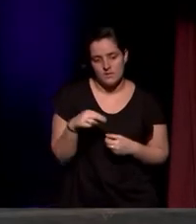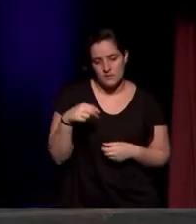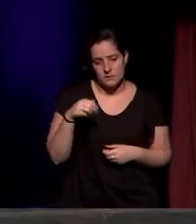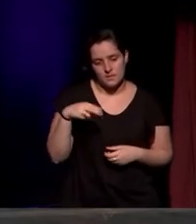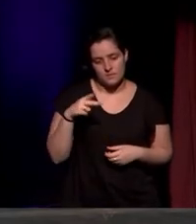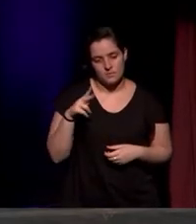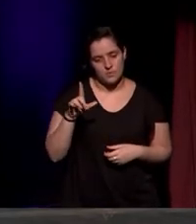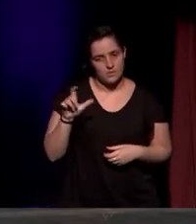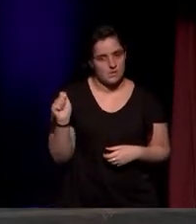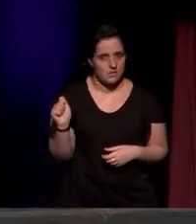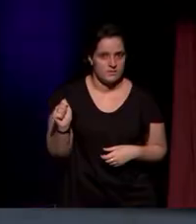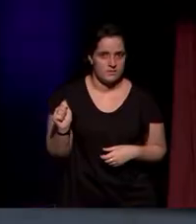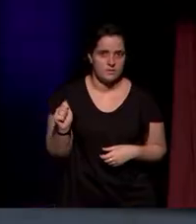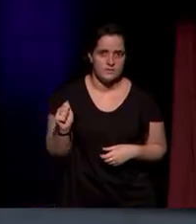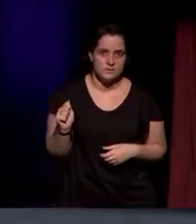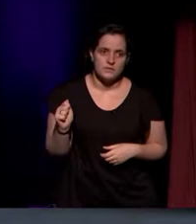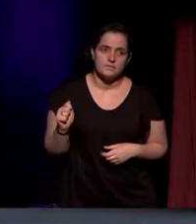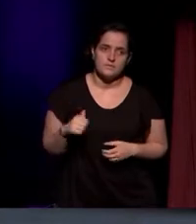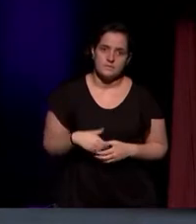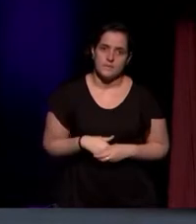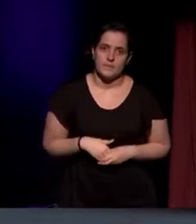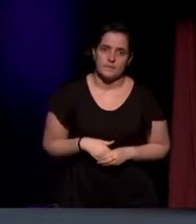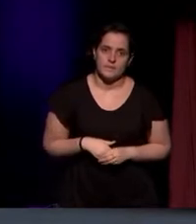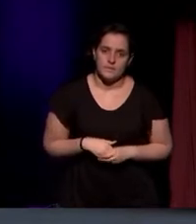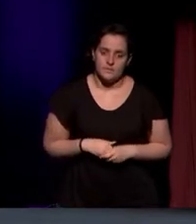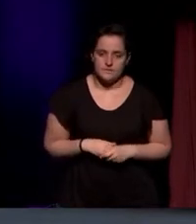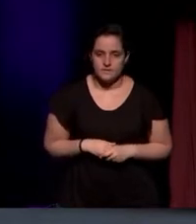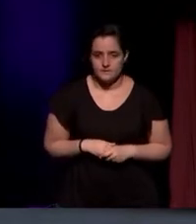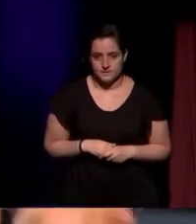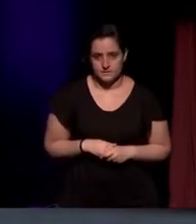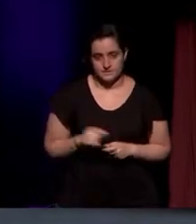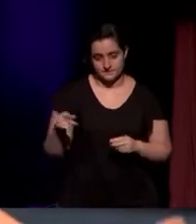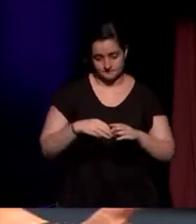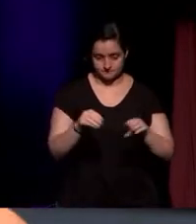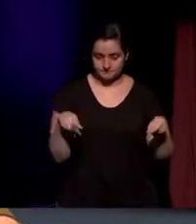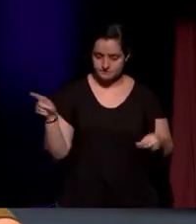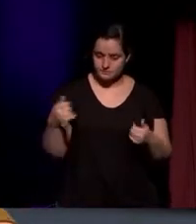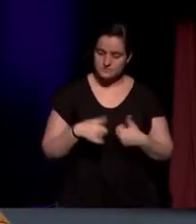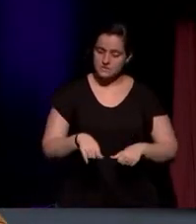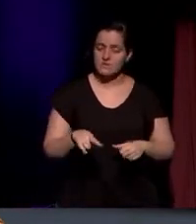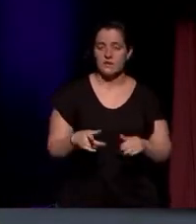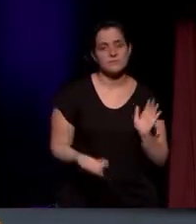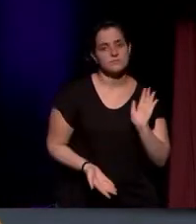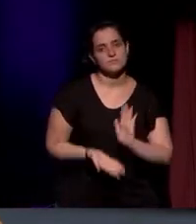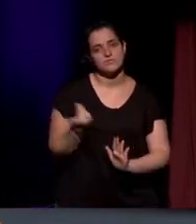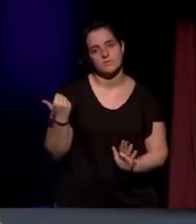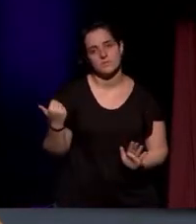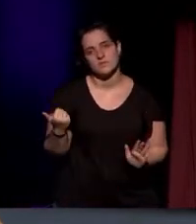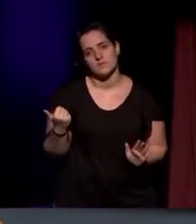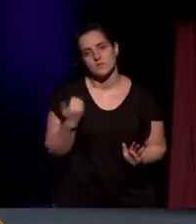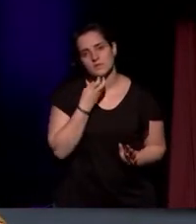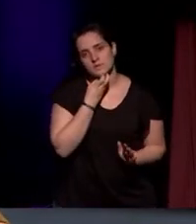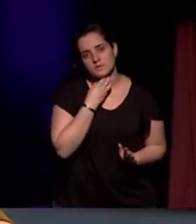in the province of Nampula, Niassa, Zambézia, the land is being withdrawn mainly from the peasantry.